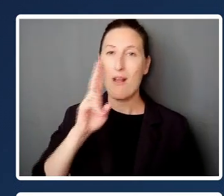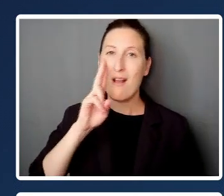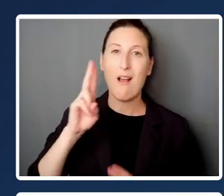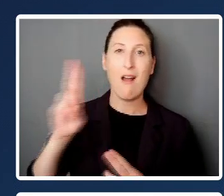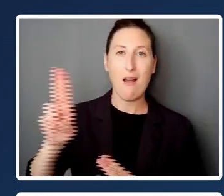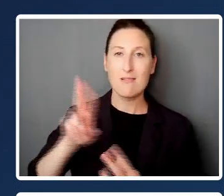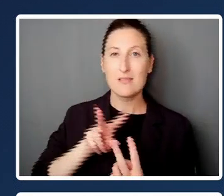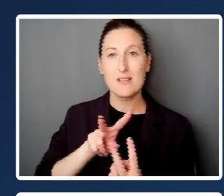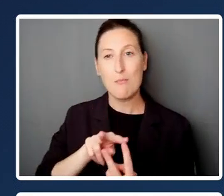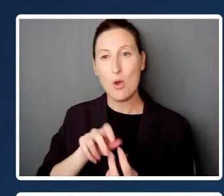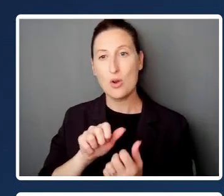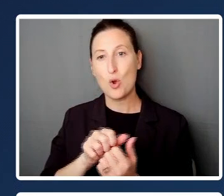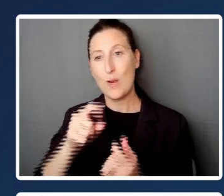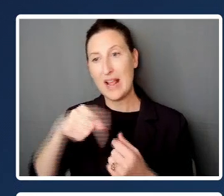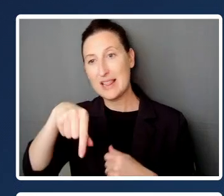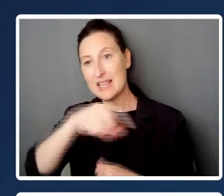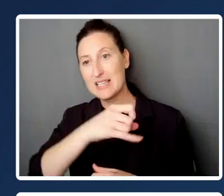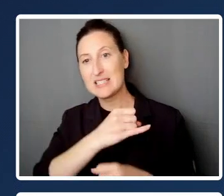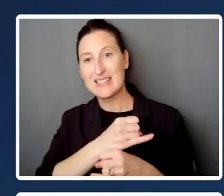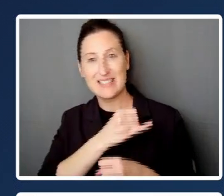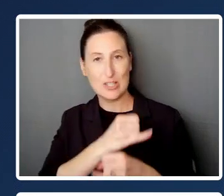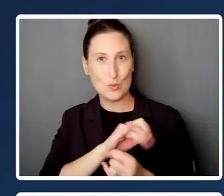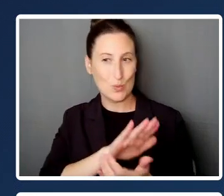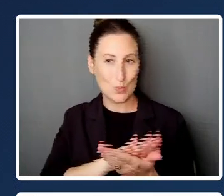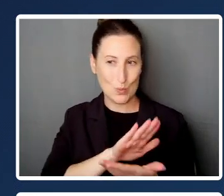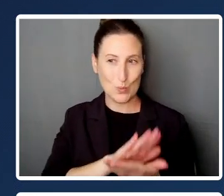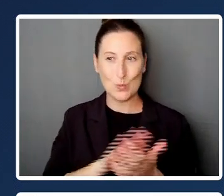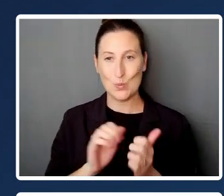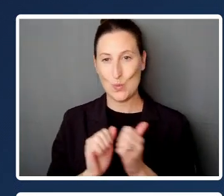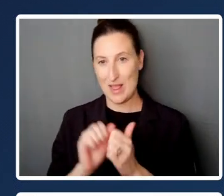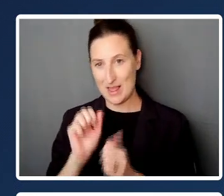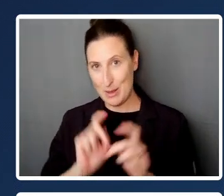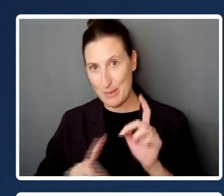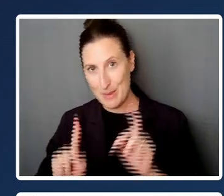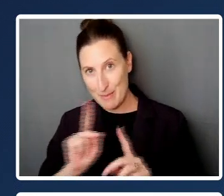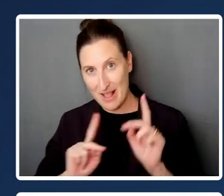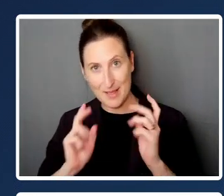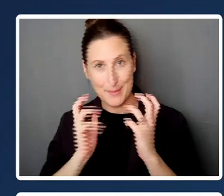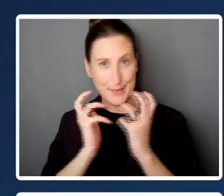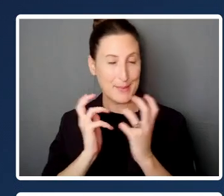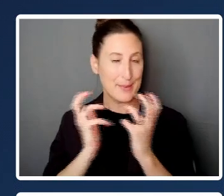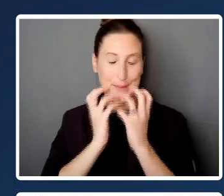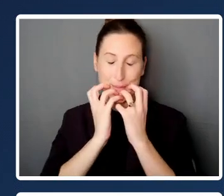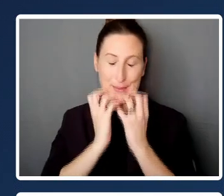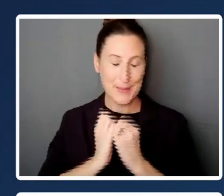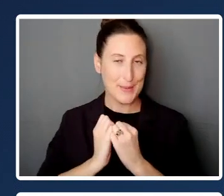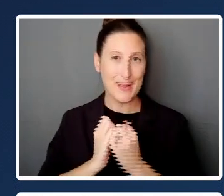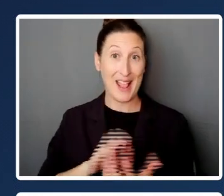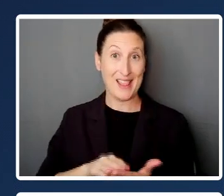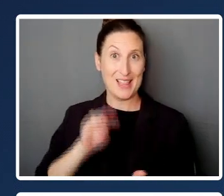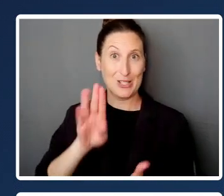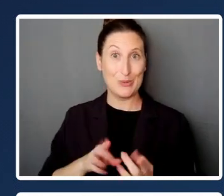institutions and with the people that came from them. So, that's the high school side.